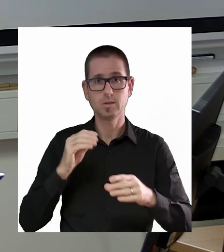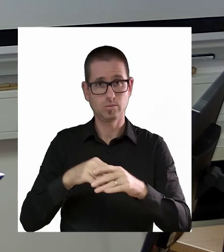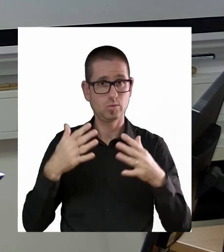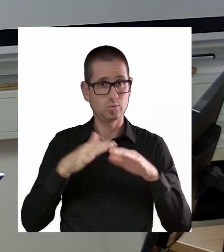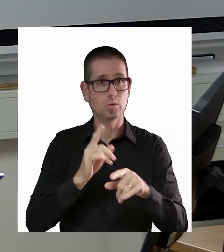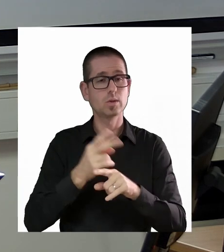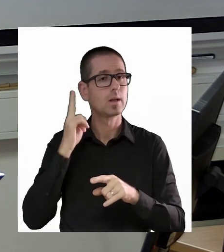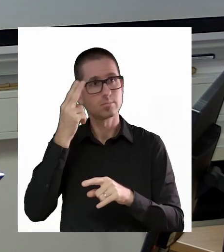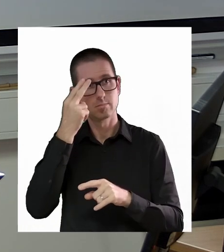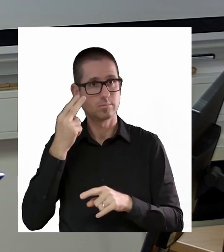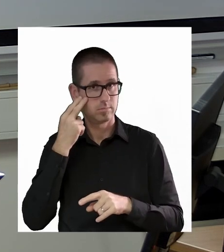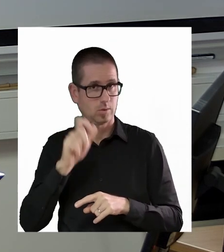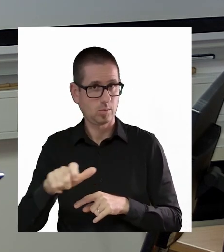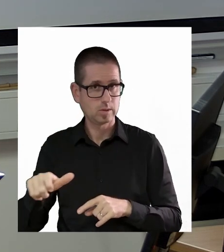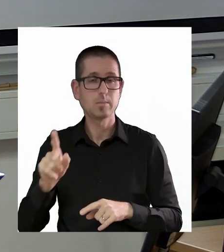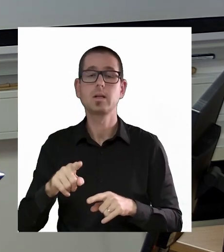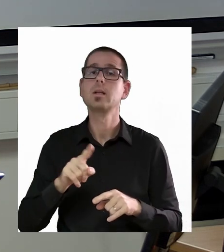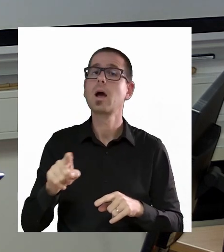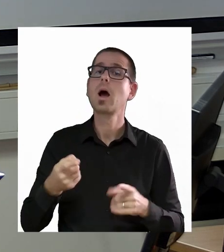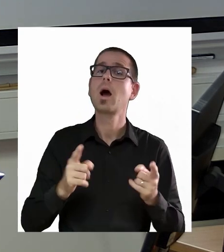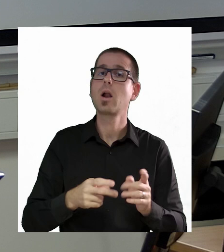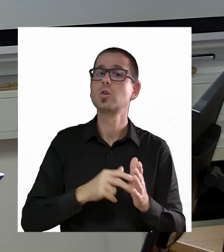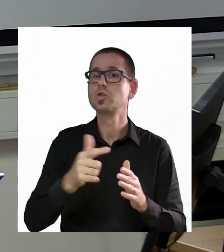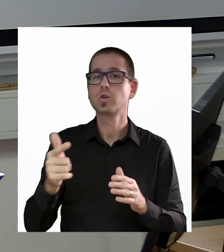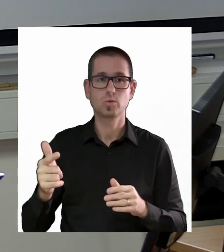and are there any other disabilities that are not part of wcag?